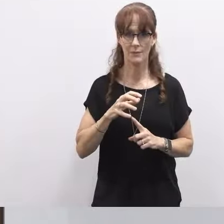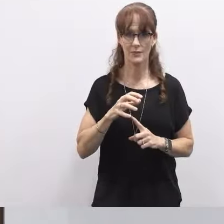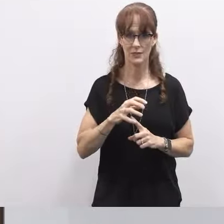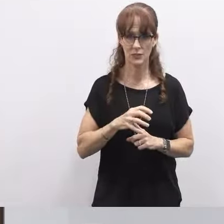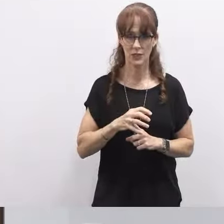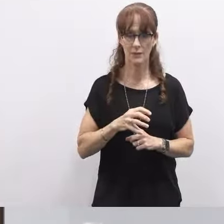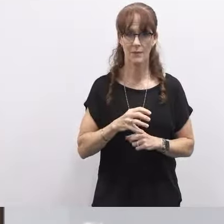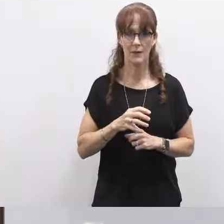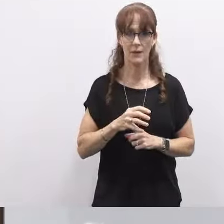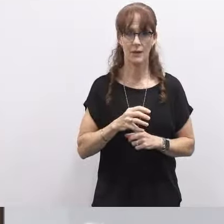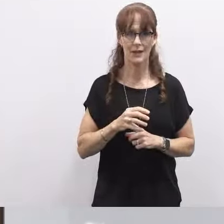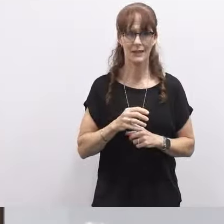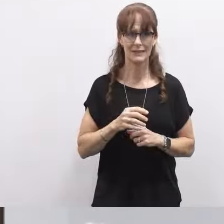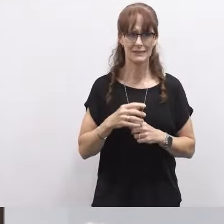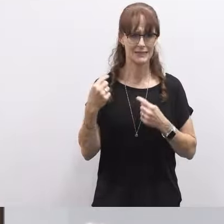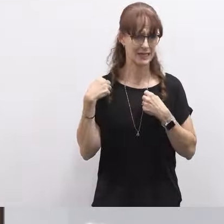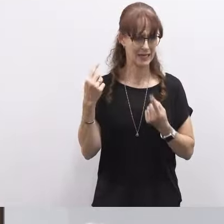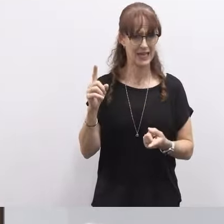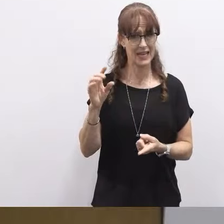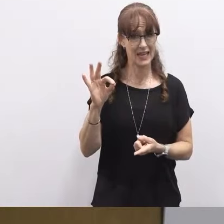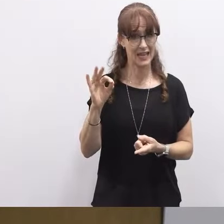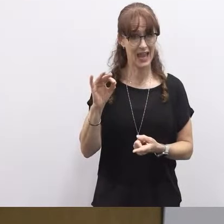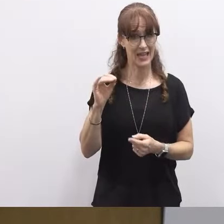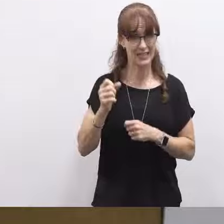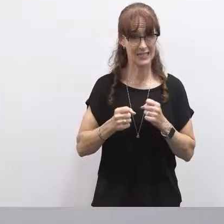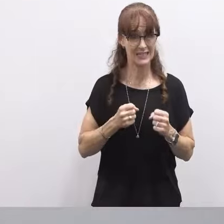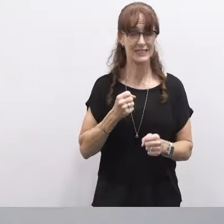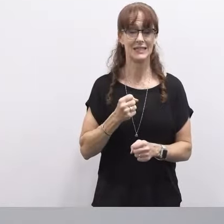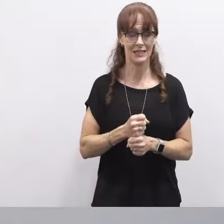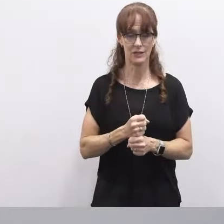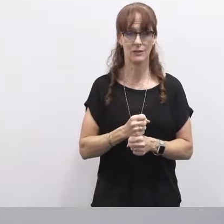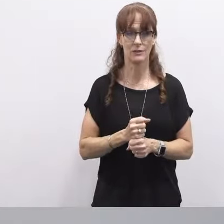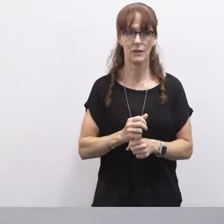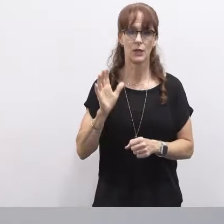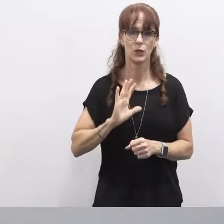in over 90 years, and that it used to be that Poly